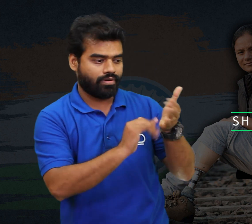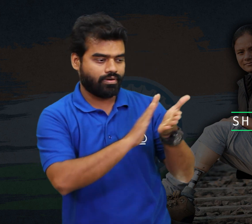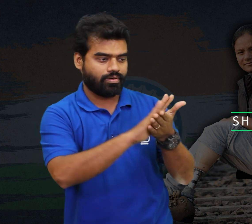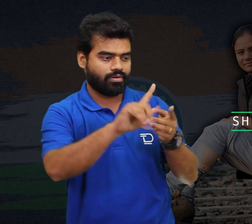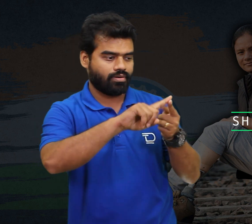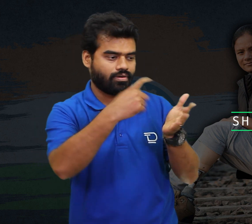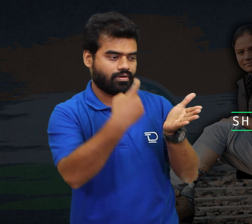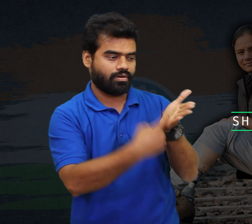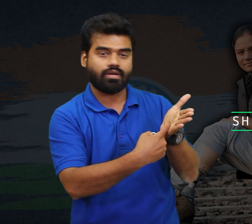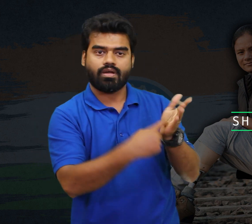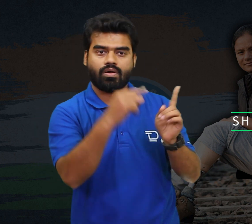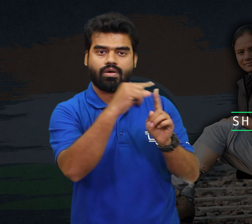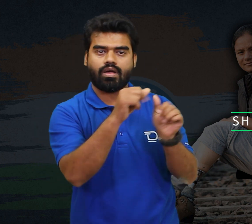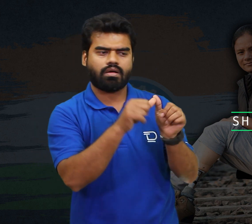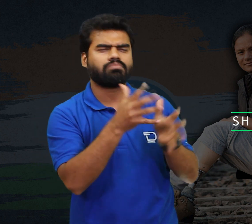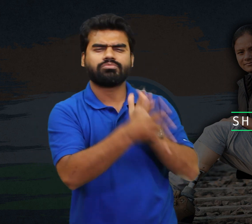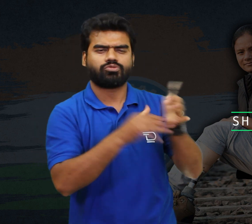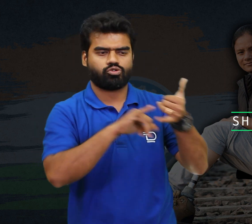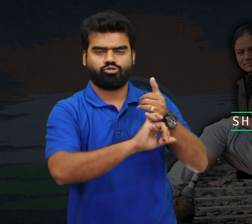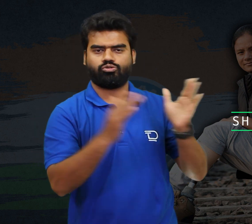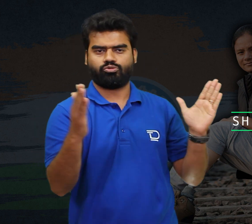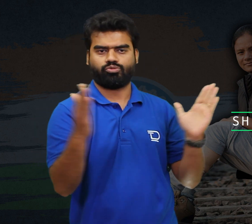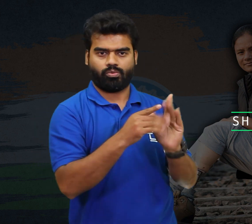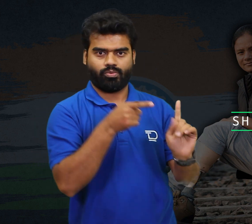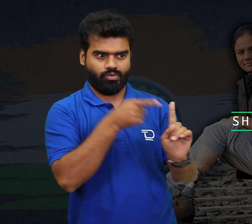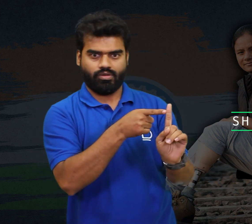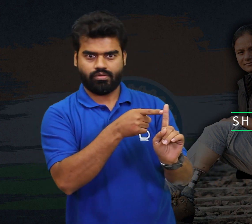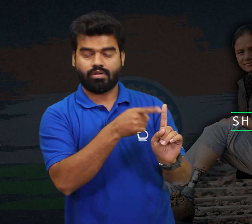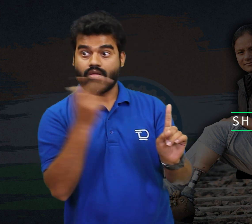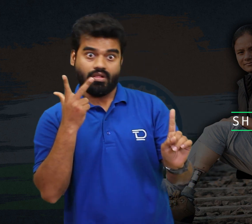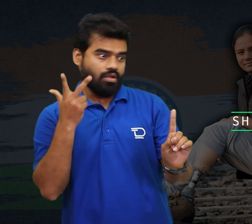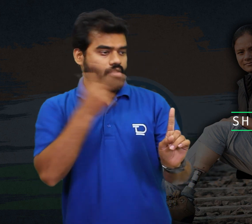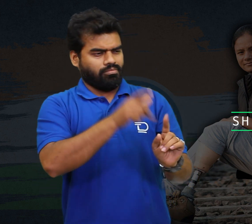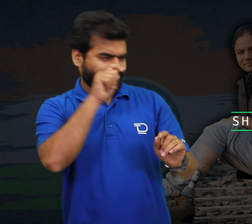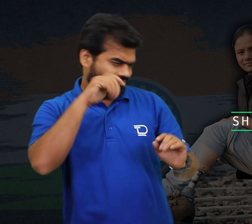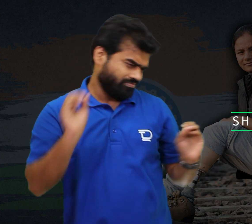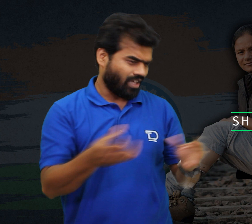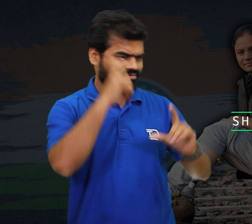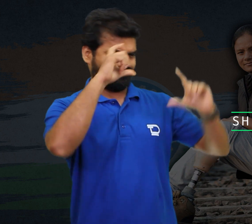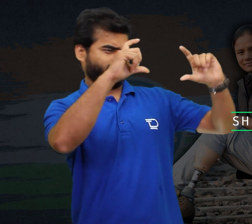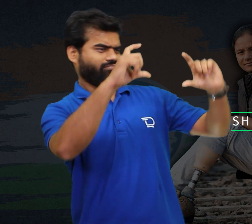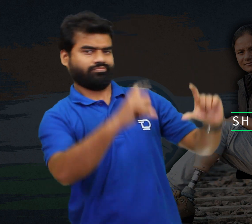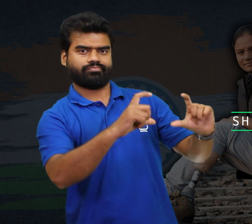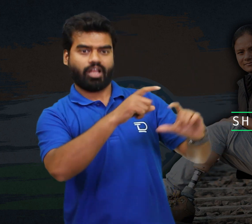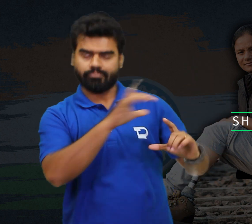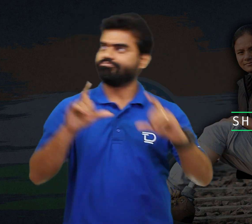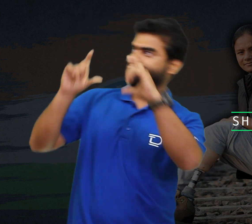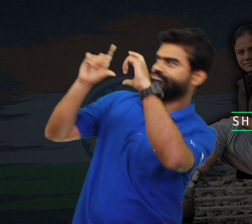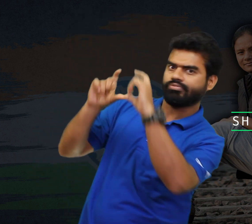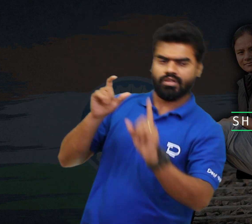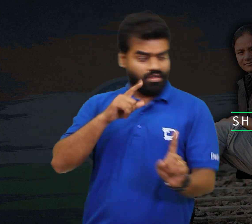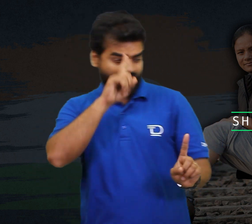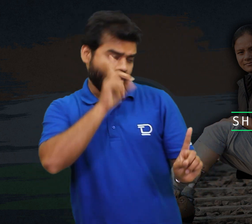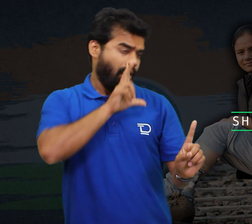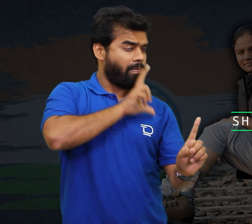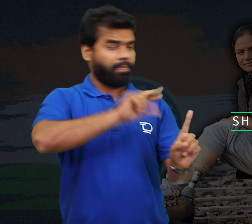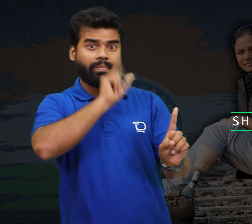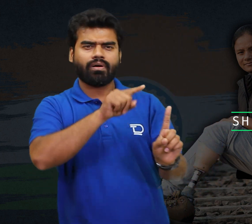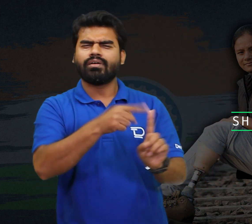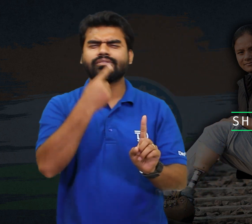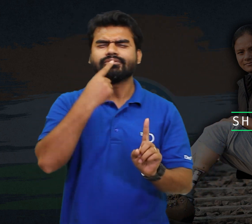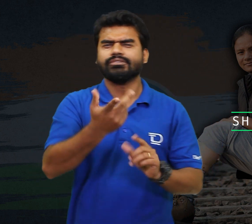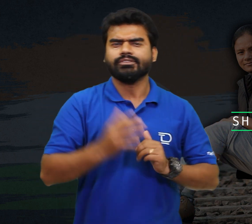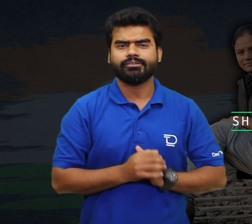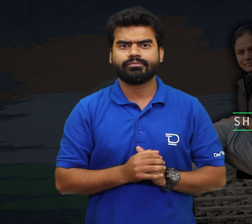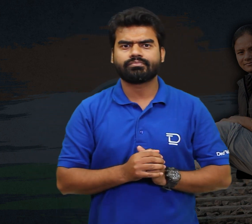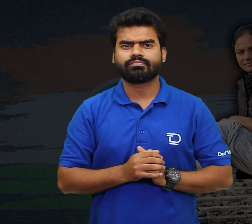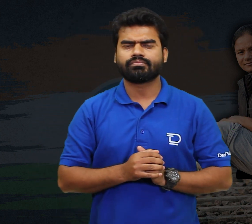Gasping for breath she told Sherpa